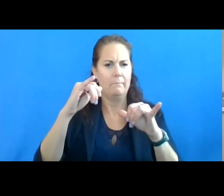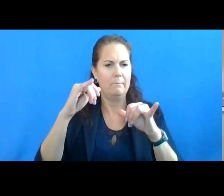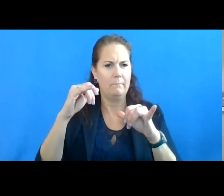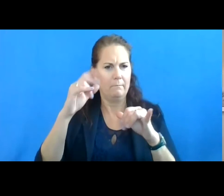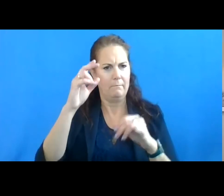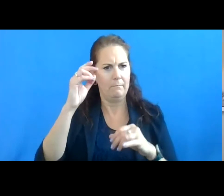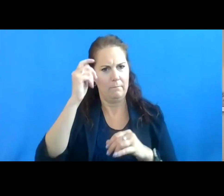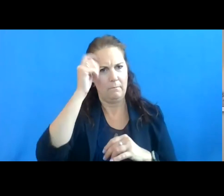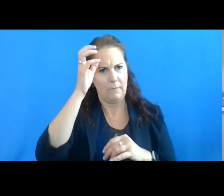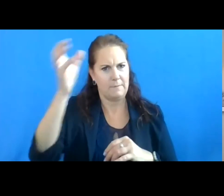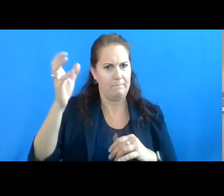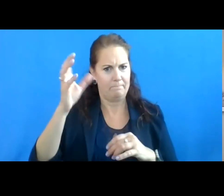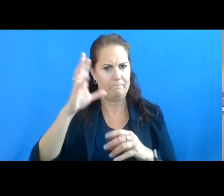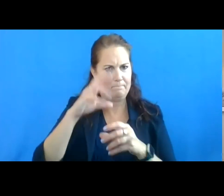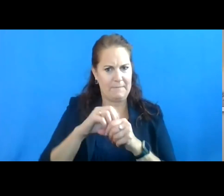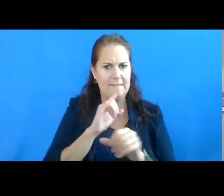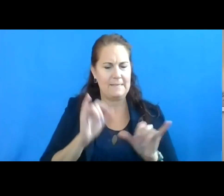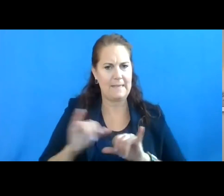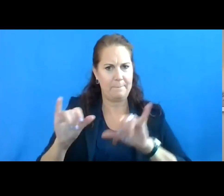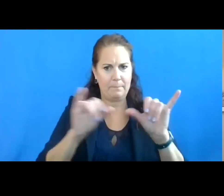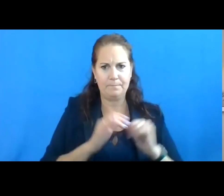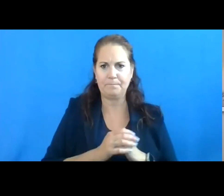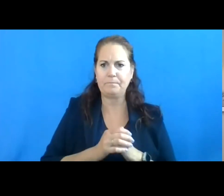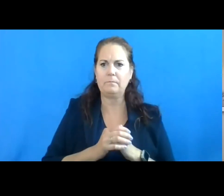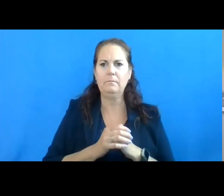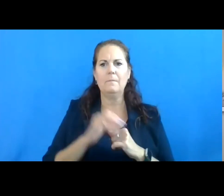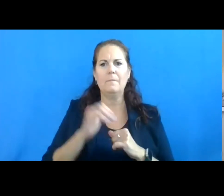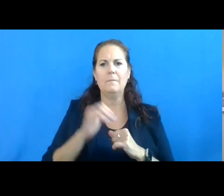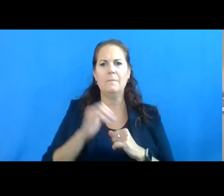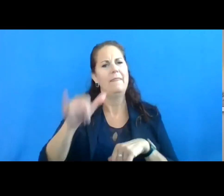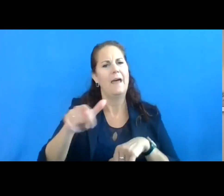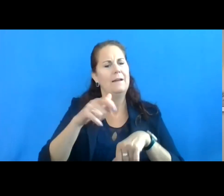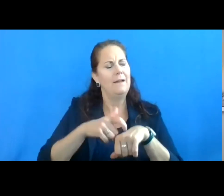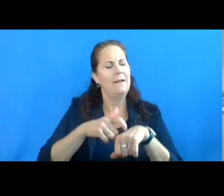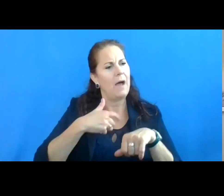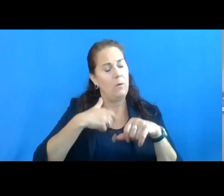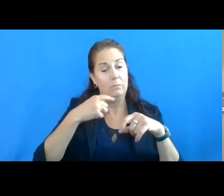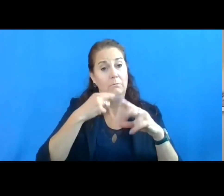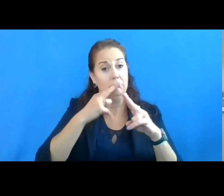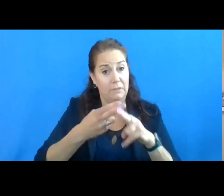So, at the time I was blown away.